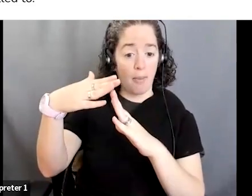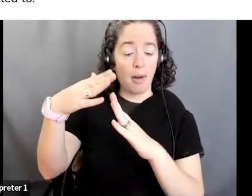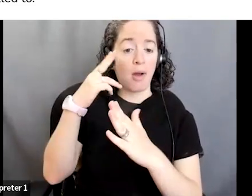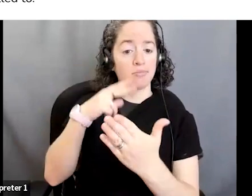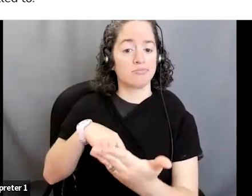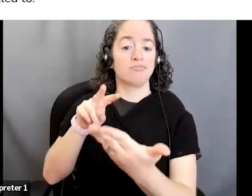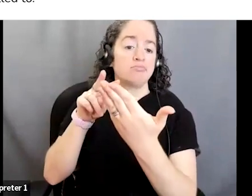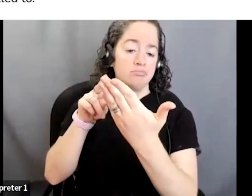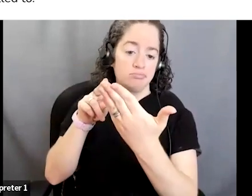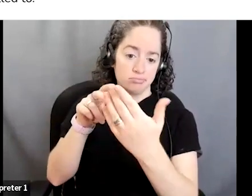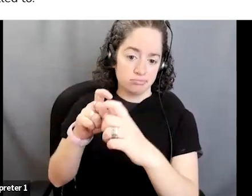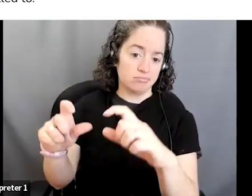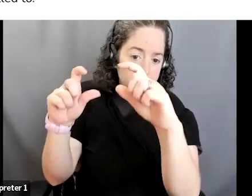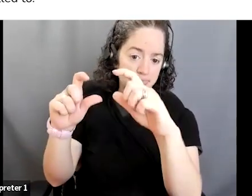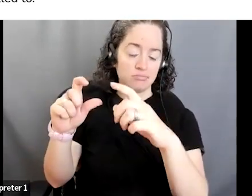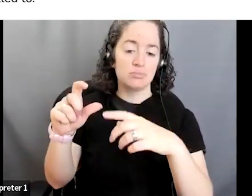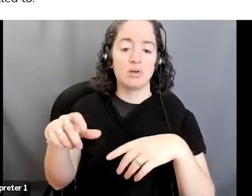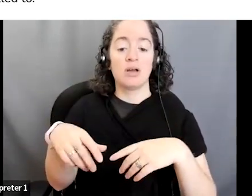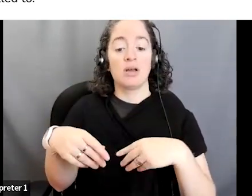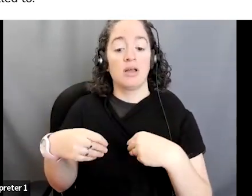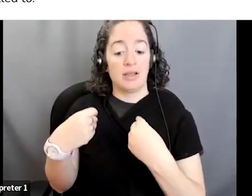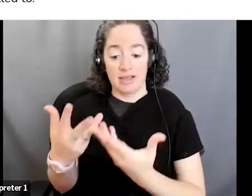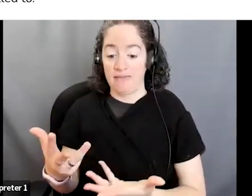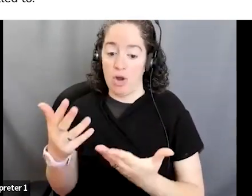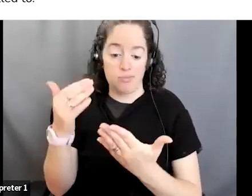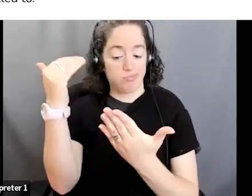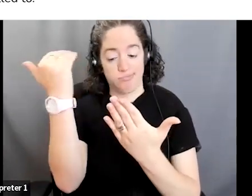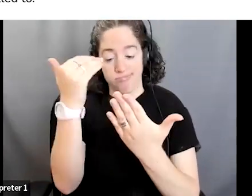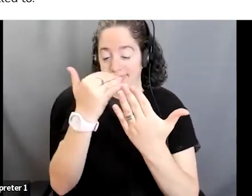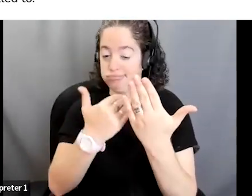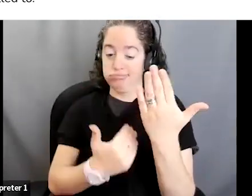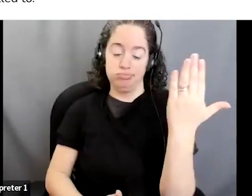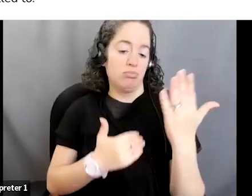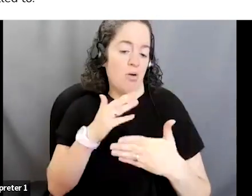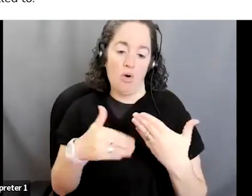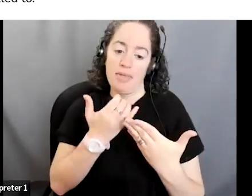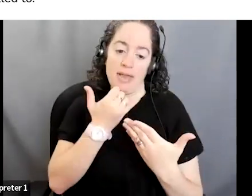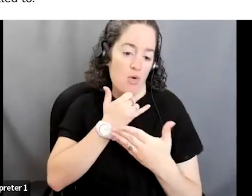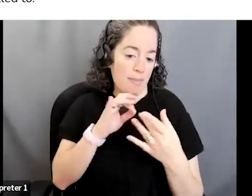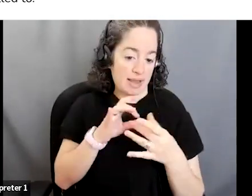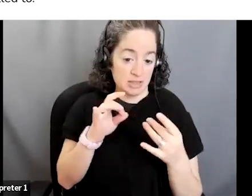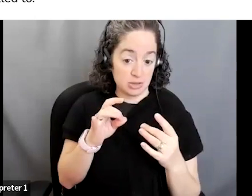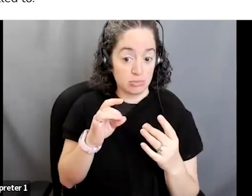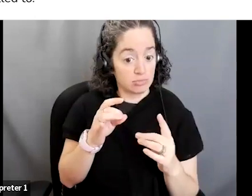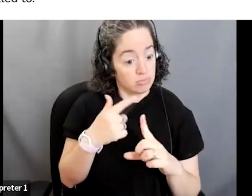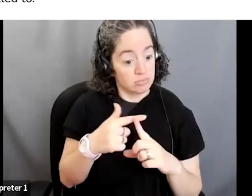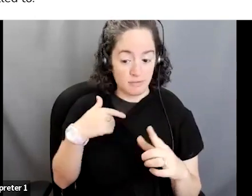They gave out a list of all of the different error messages, and they were even links directly to the fields.